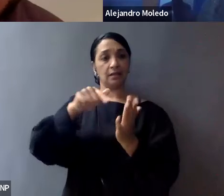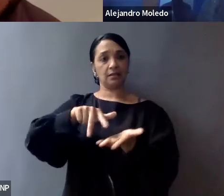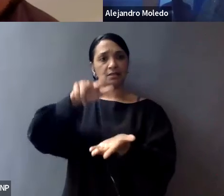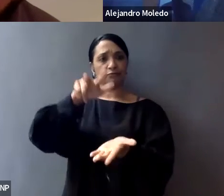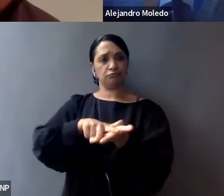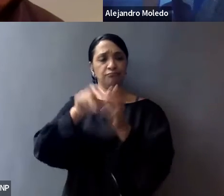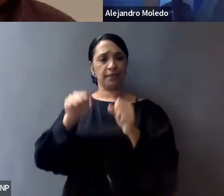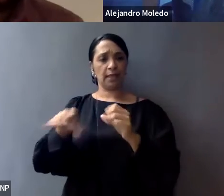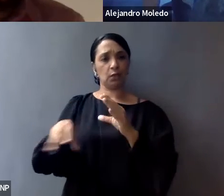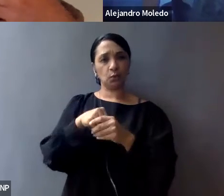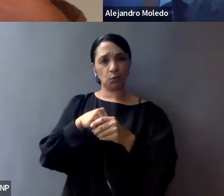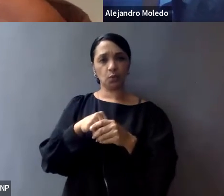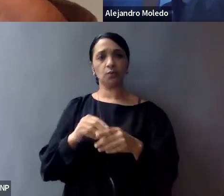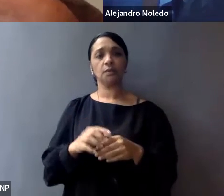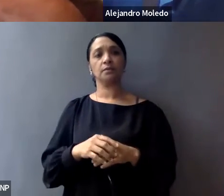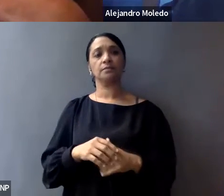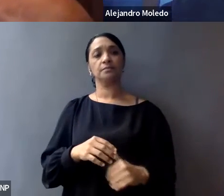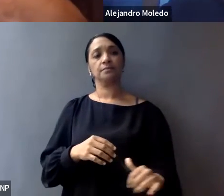OK. Let's see if I got it all.